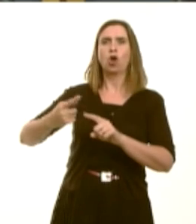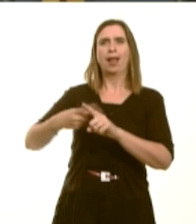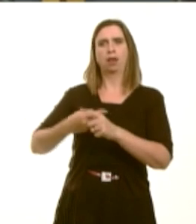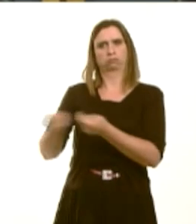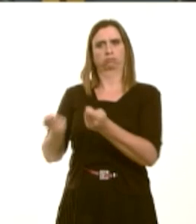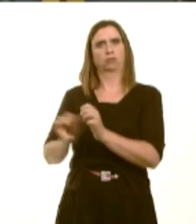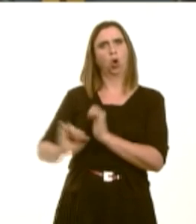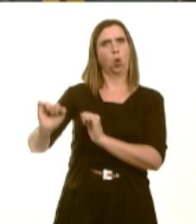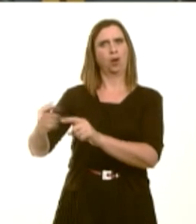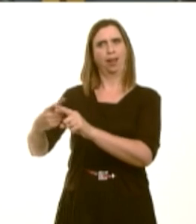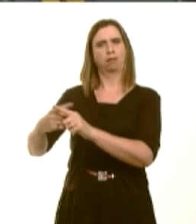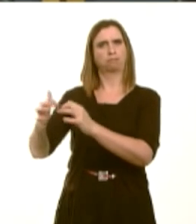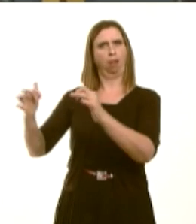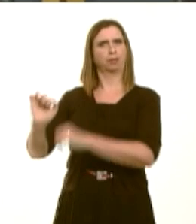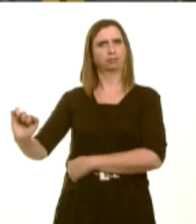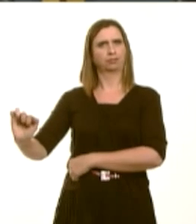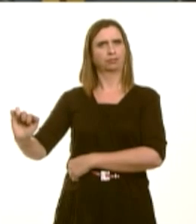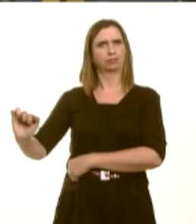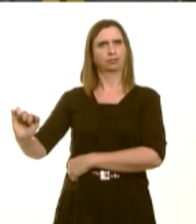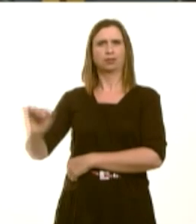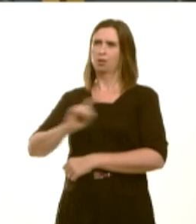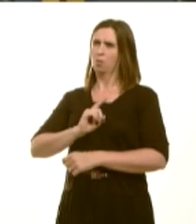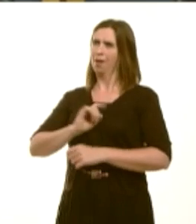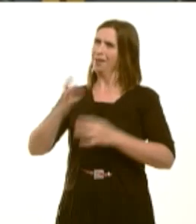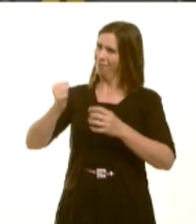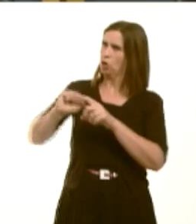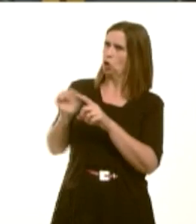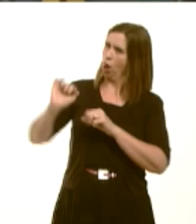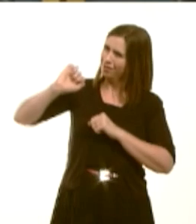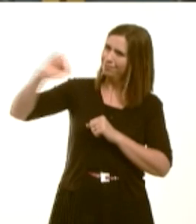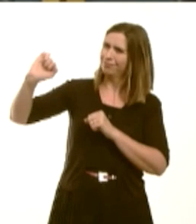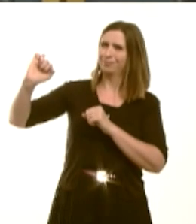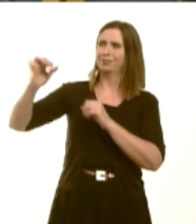that the devolution of Scotland and Wales isnít considered something that people in